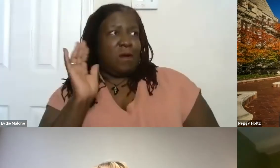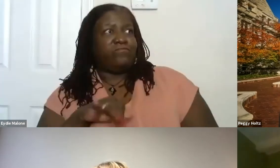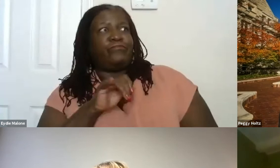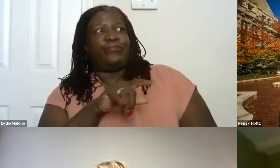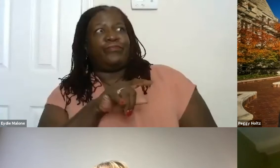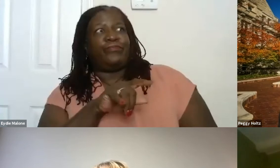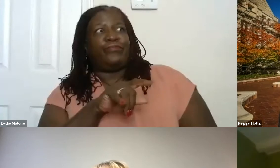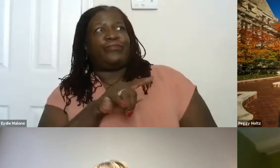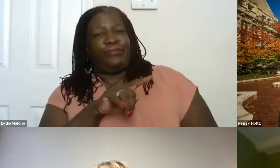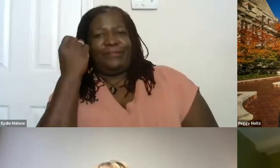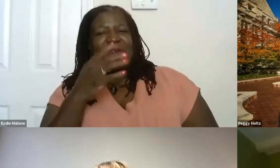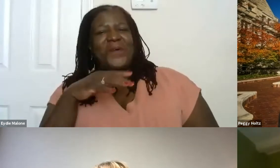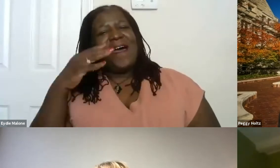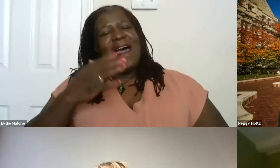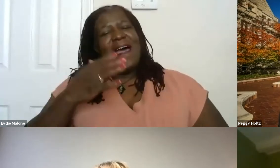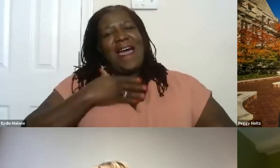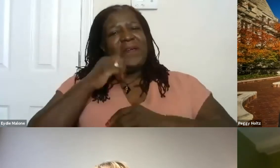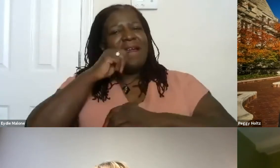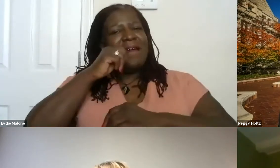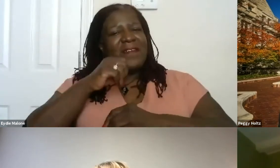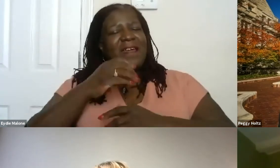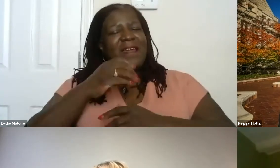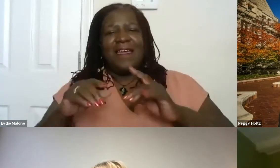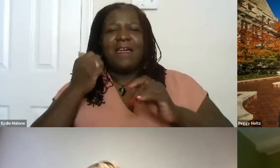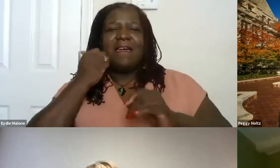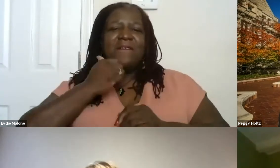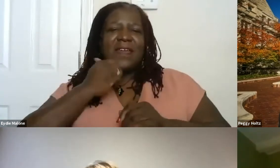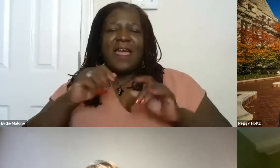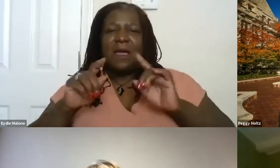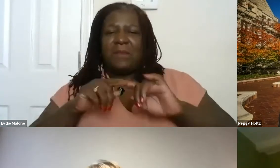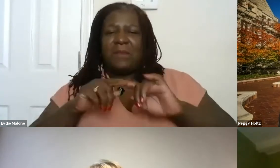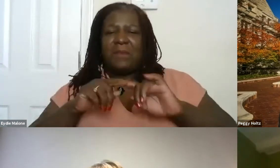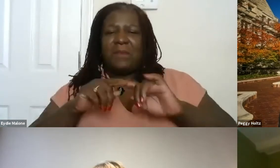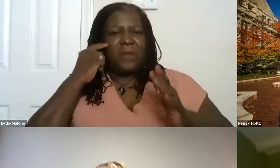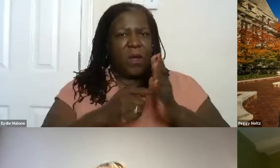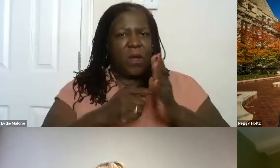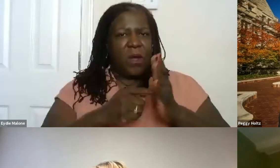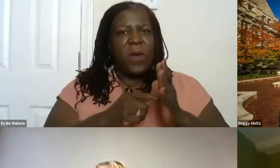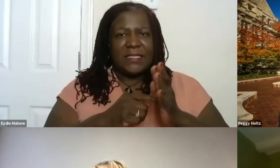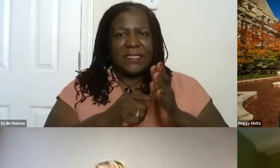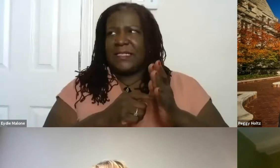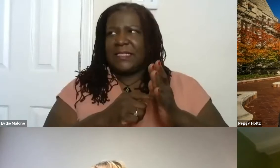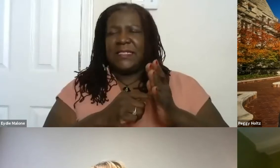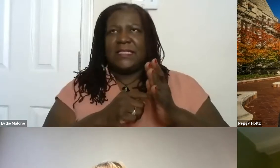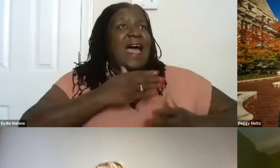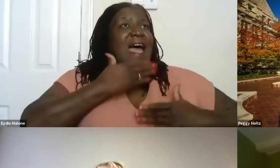day? We really saw that. When she's so extreme one way and then you see her going the other way it broke